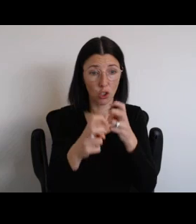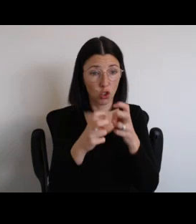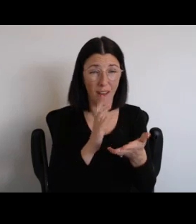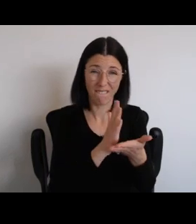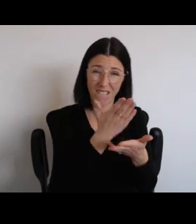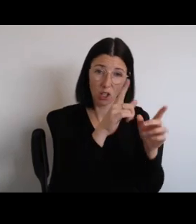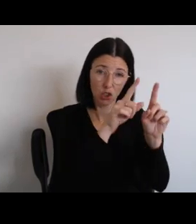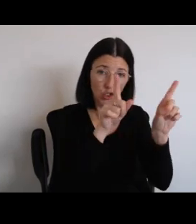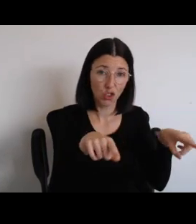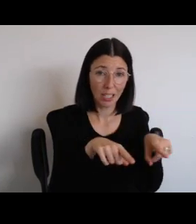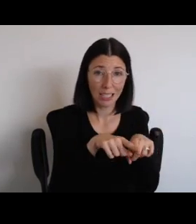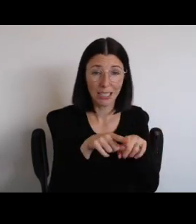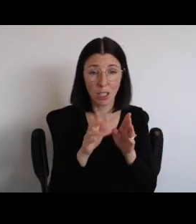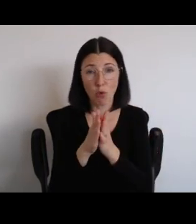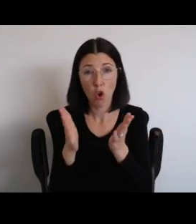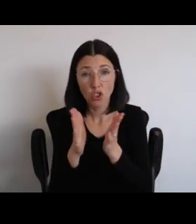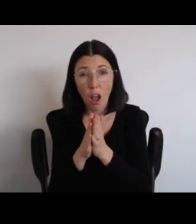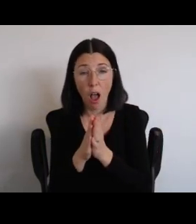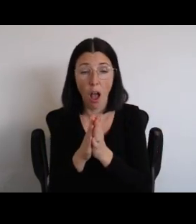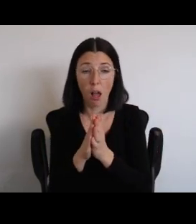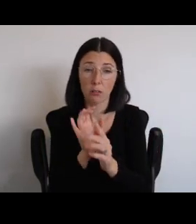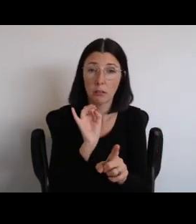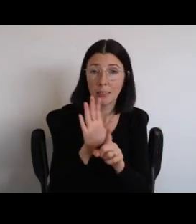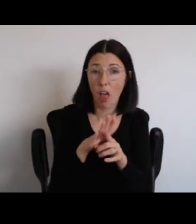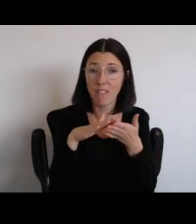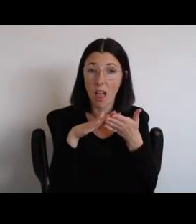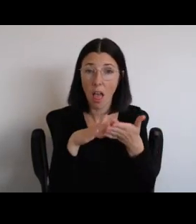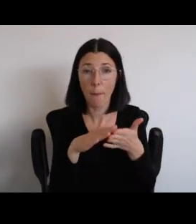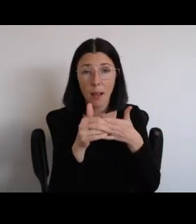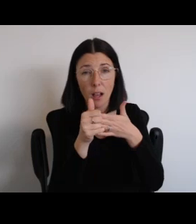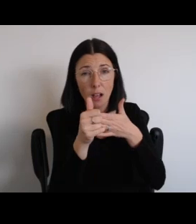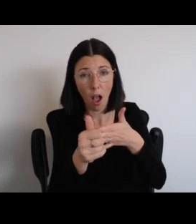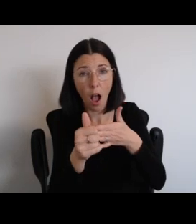self-help guides like stepping people through a legal process they're all totally free and order